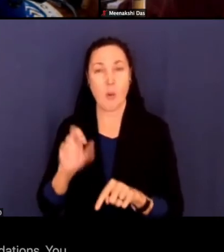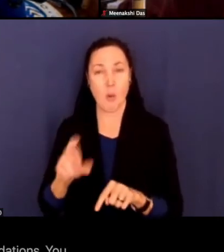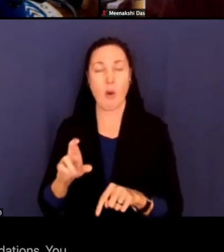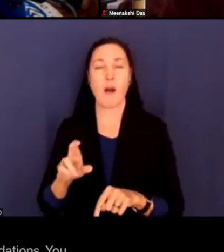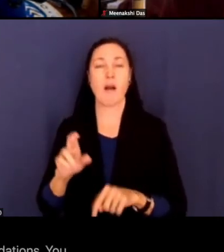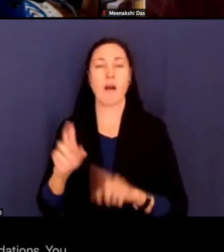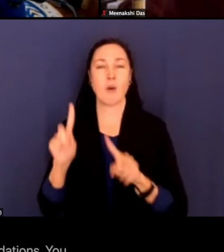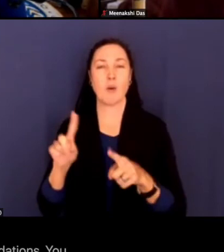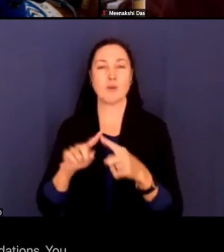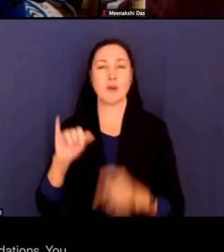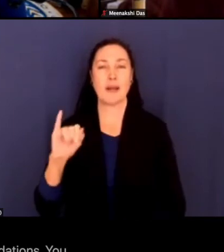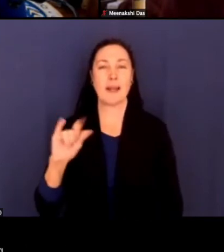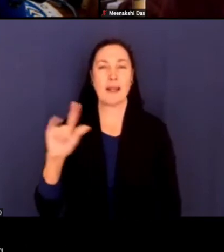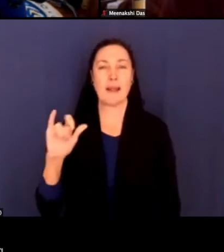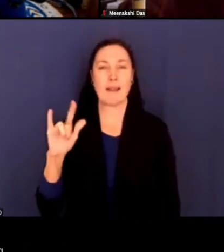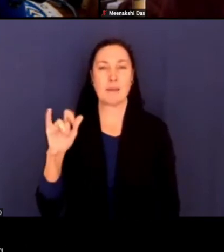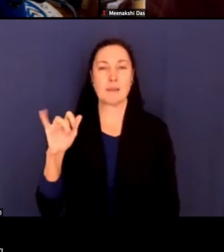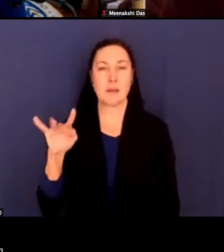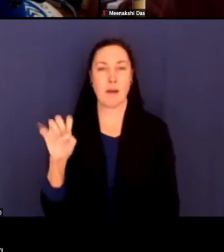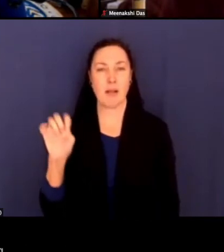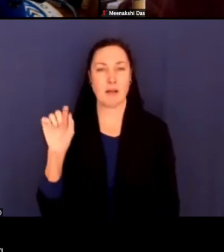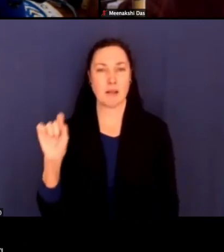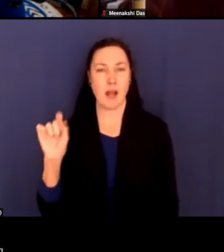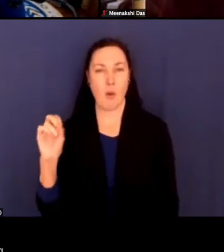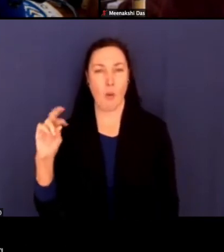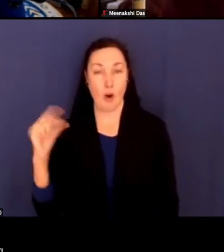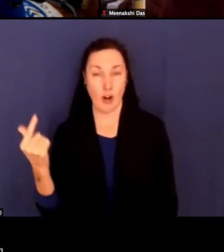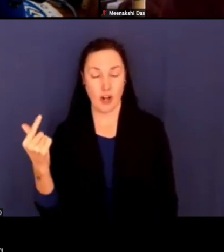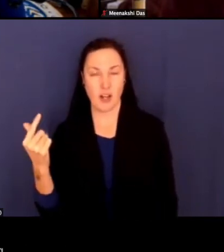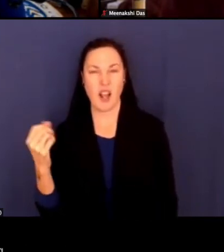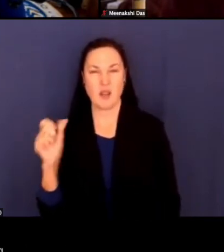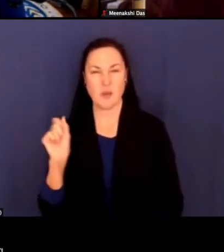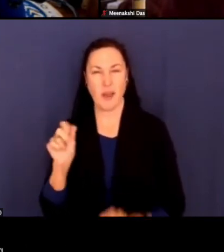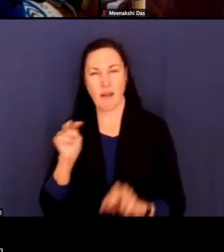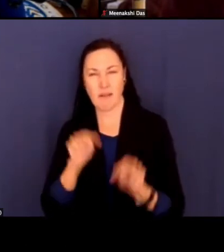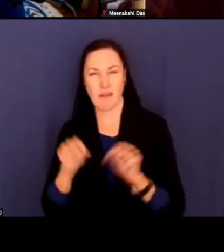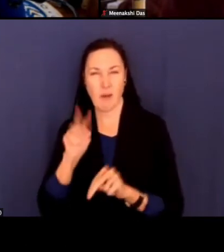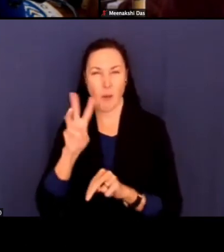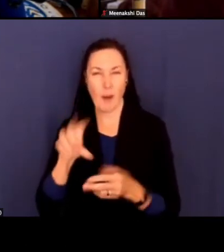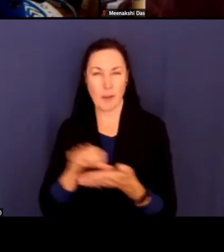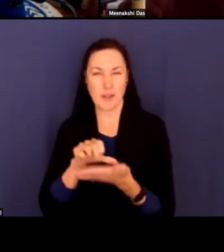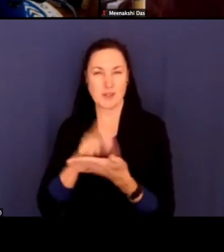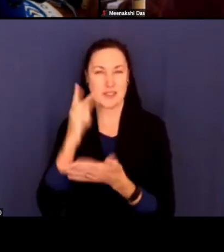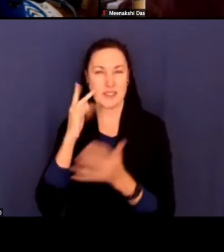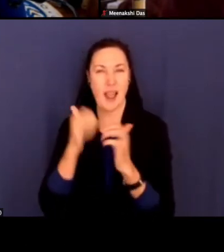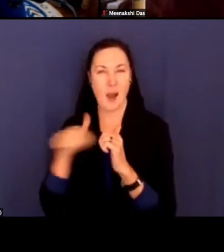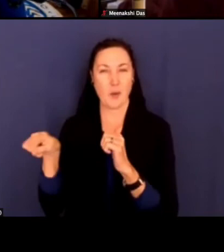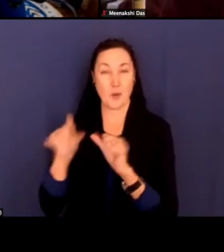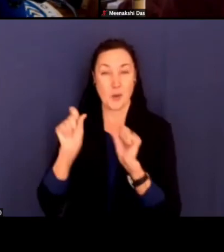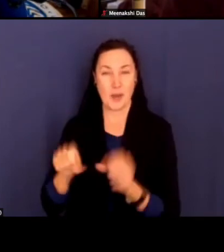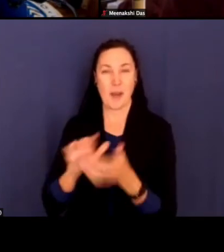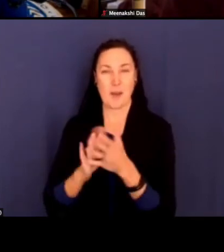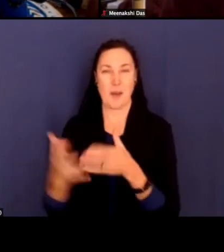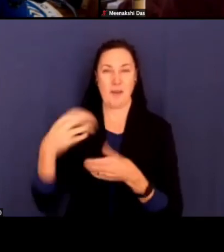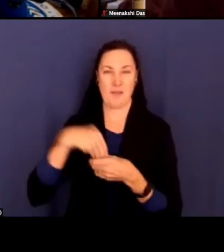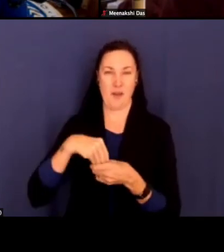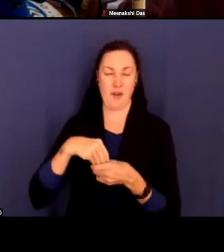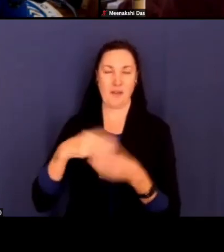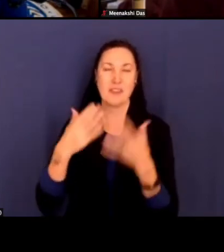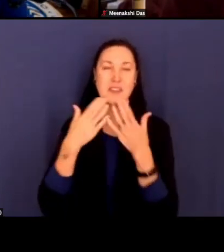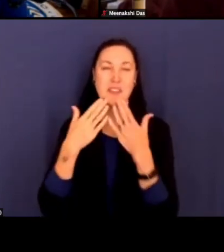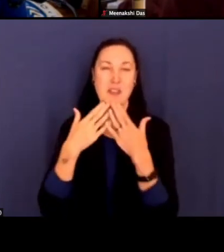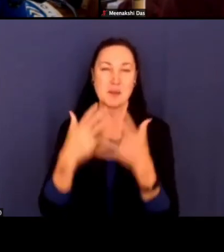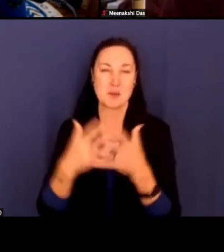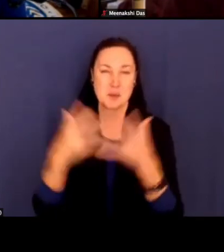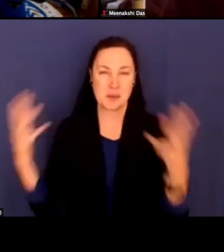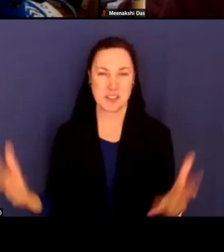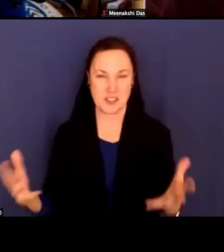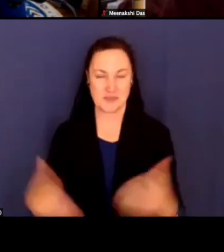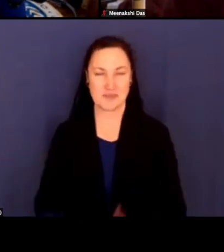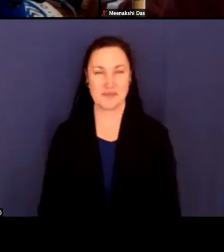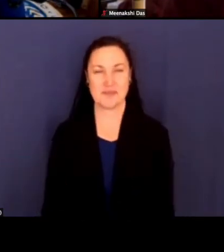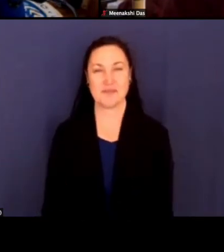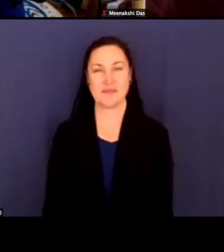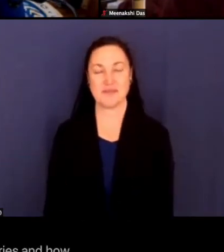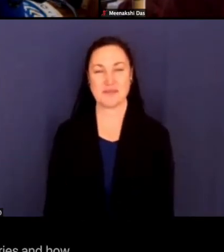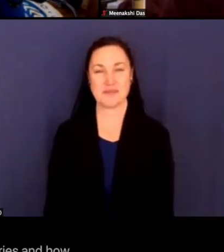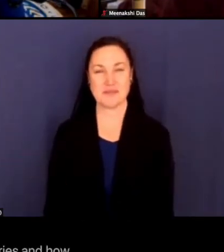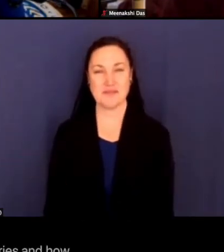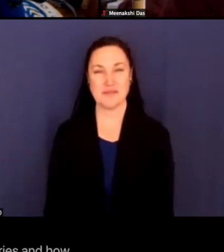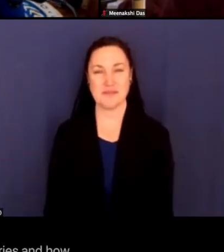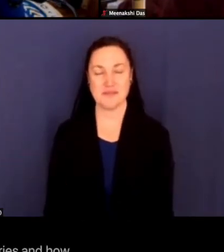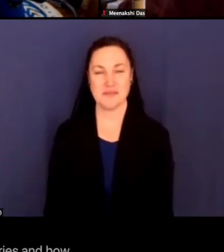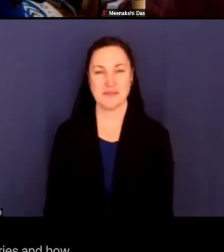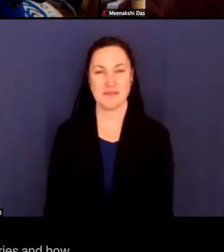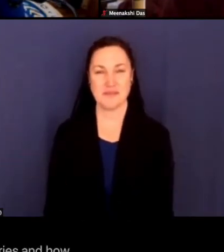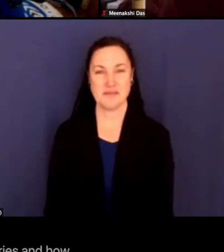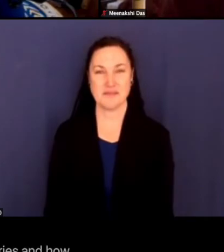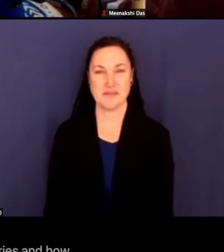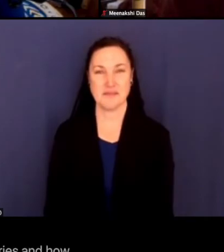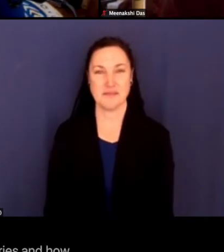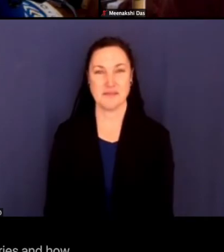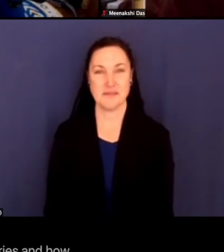maker series and how you can get involved at illimitable.org. Thank you all so much.